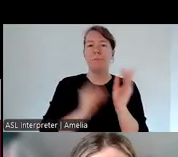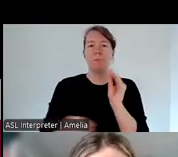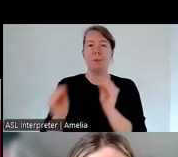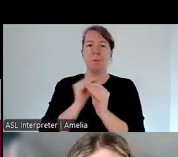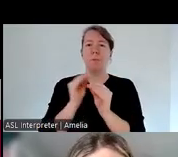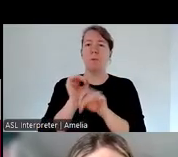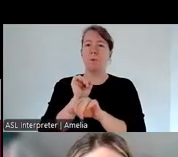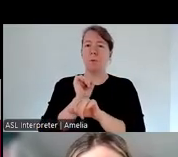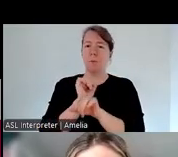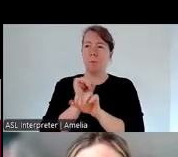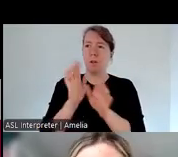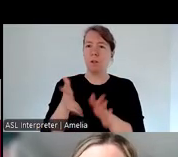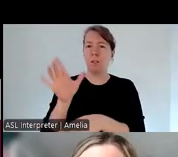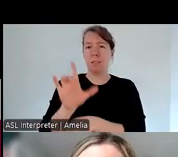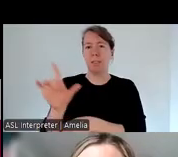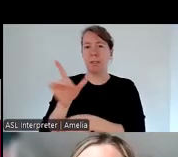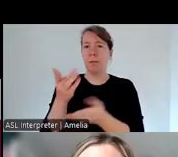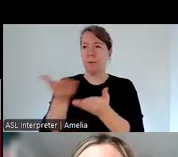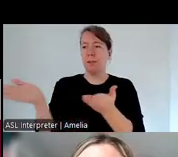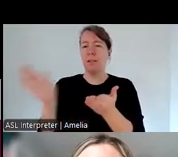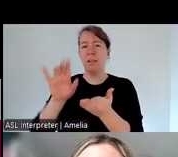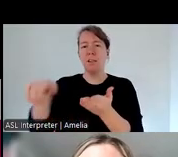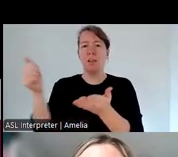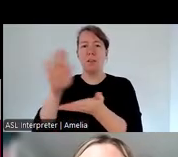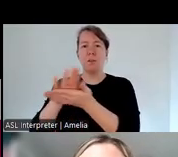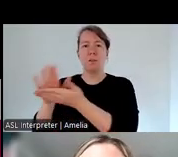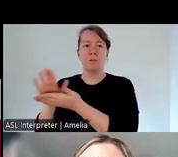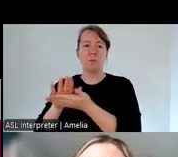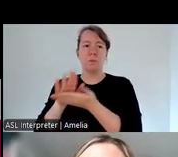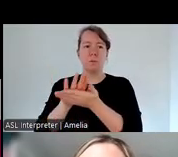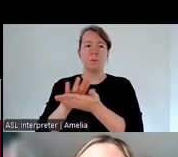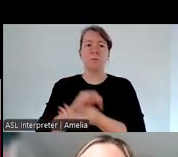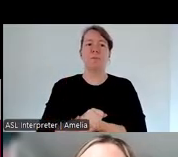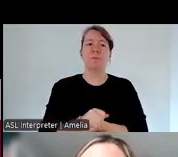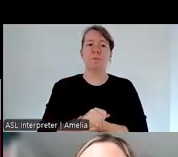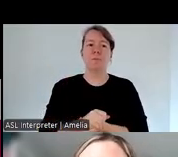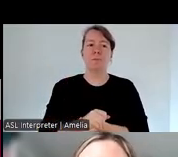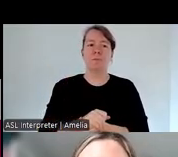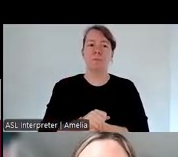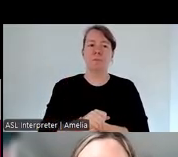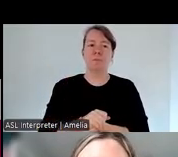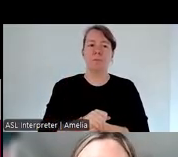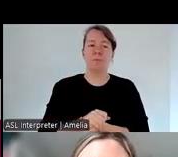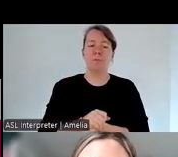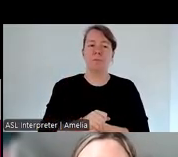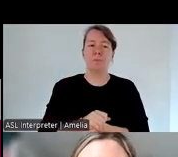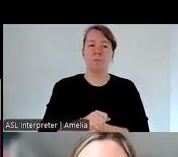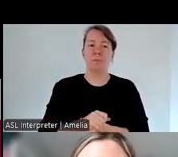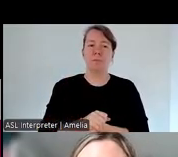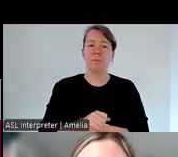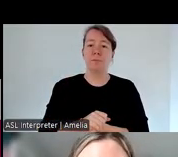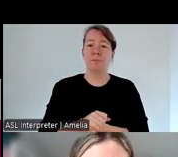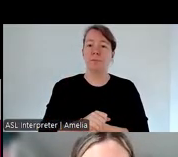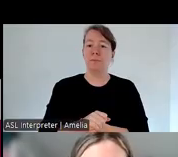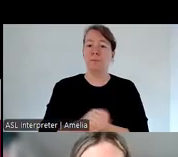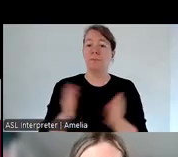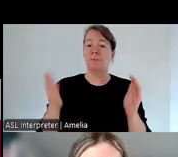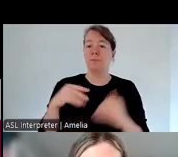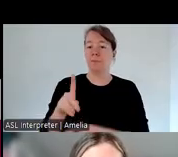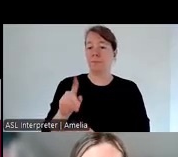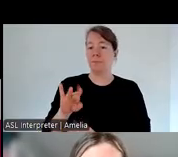(Katie Harding)Okay, so, um, getting started with this project,